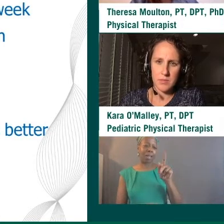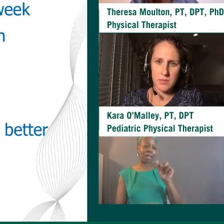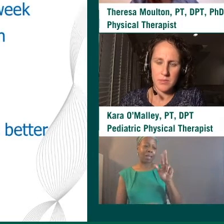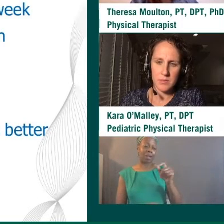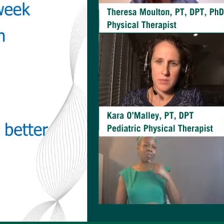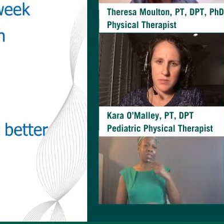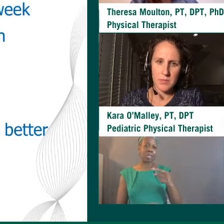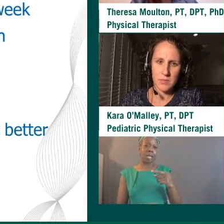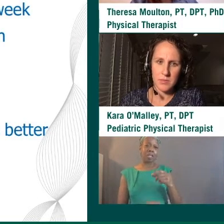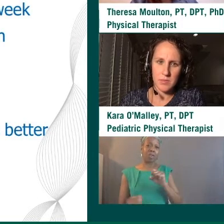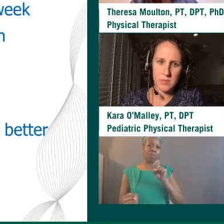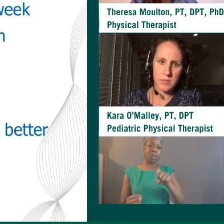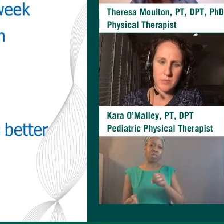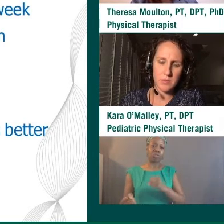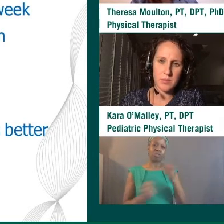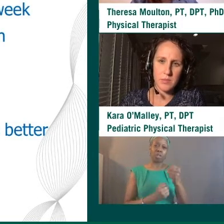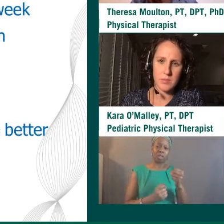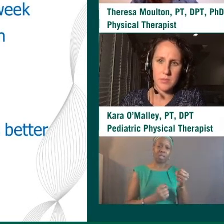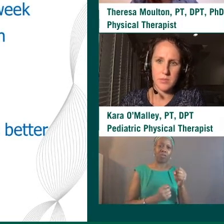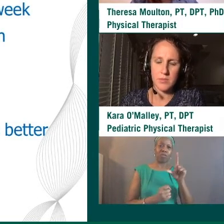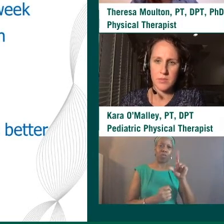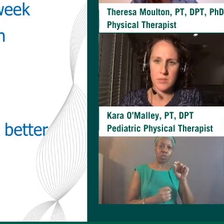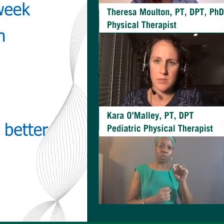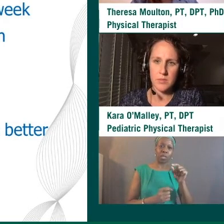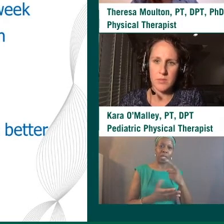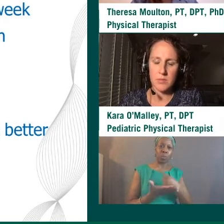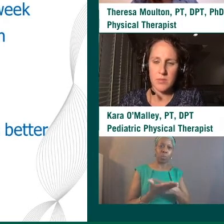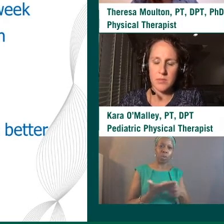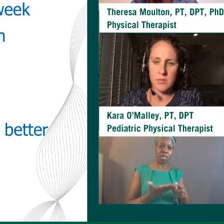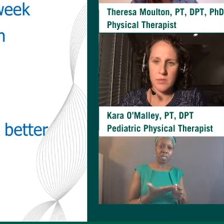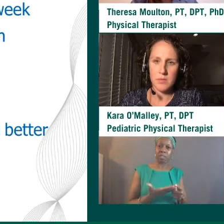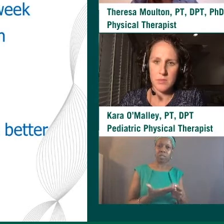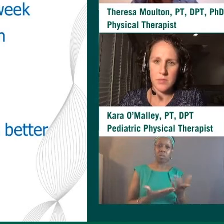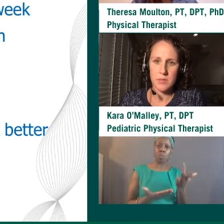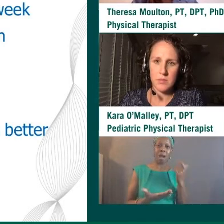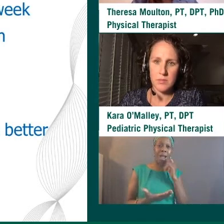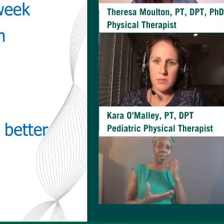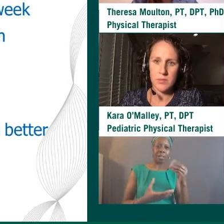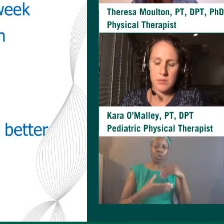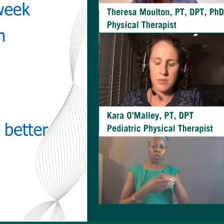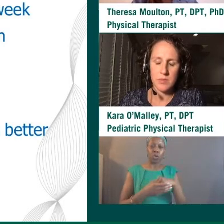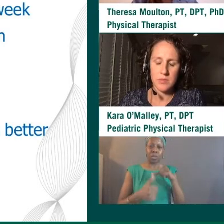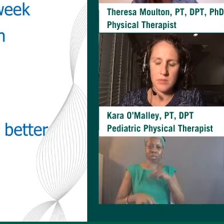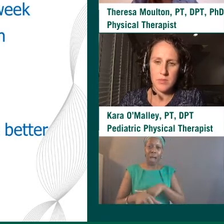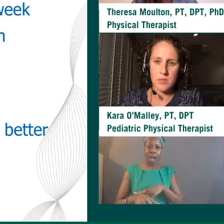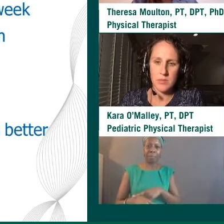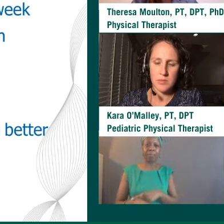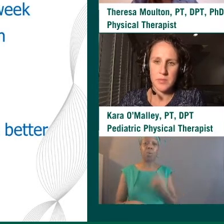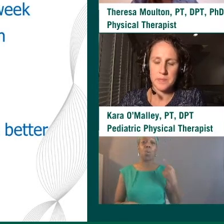Is because we really see these as lifestyle changes. If you wanna keep your heart healthy over your lifespan